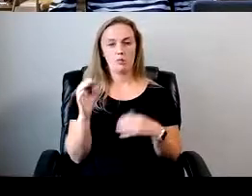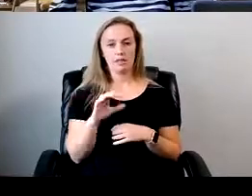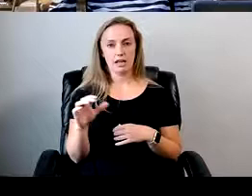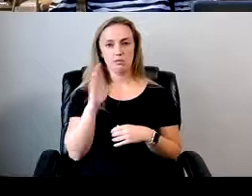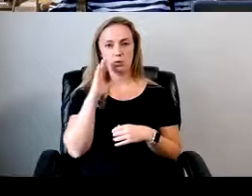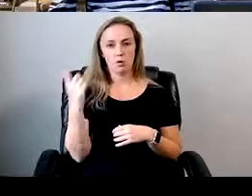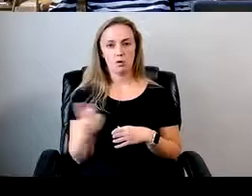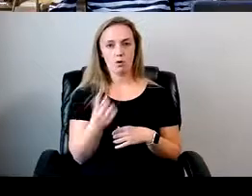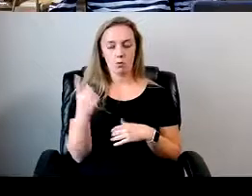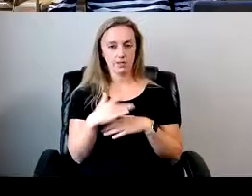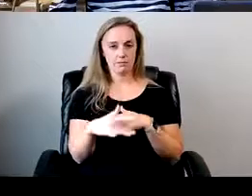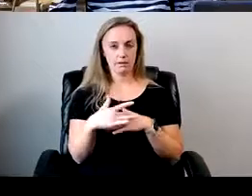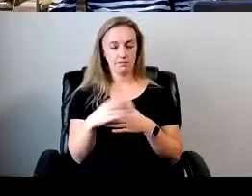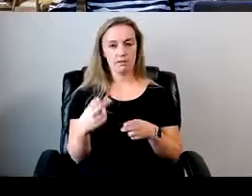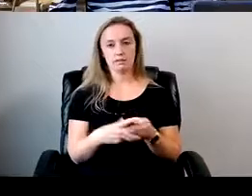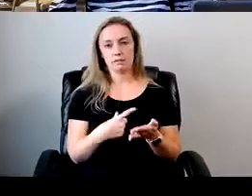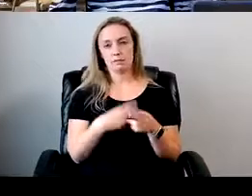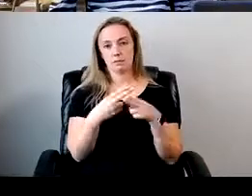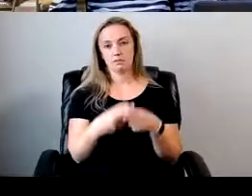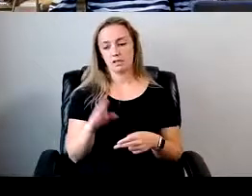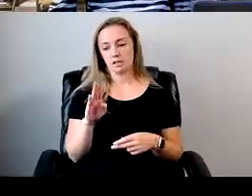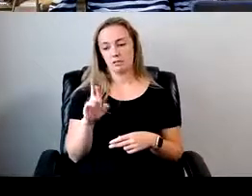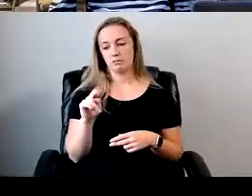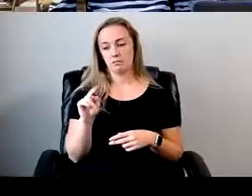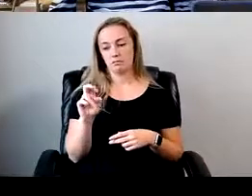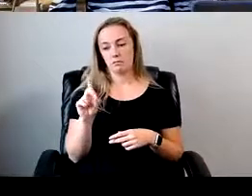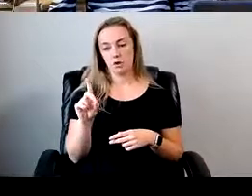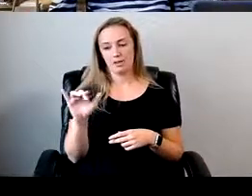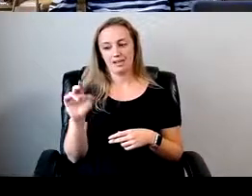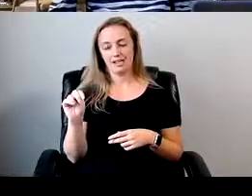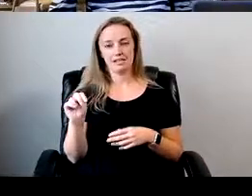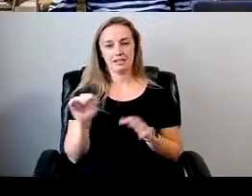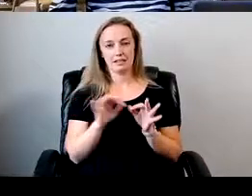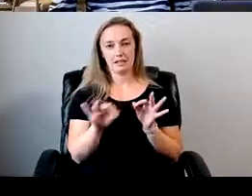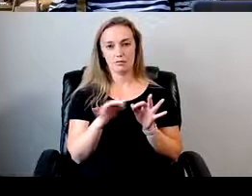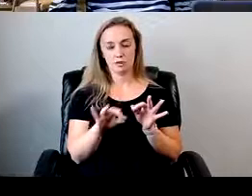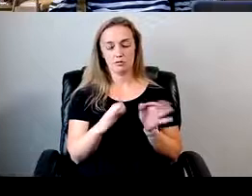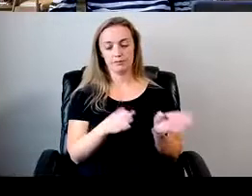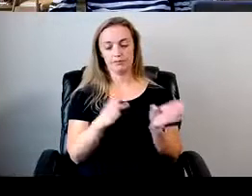and are sometimes referred to as burned in captions. A transcript is a single document